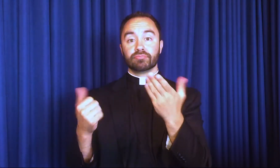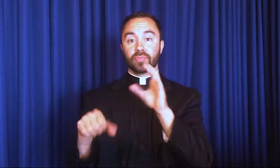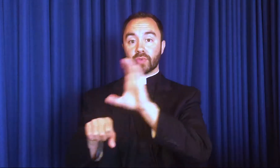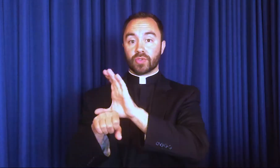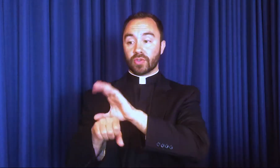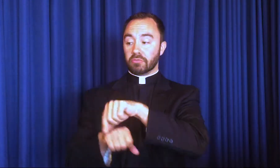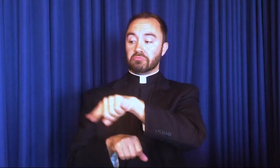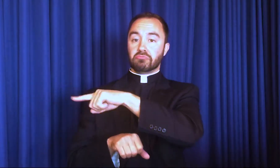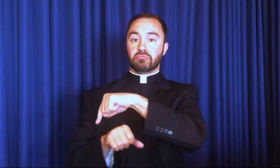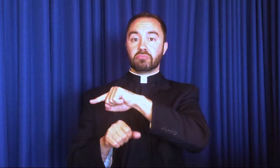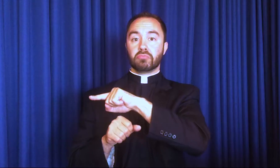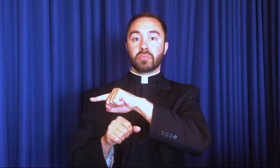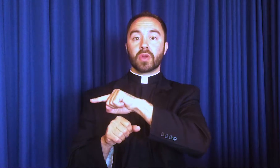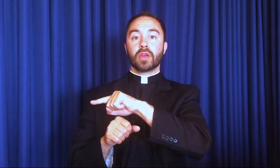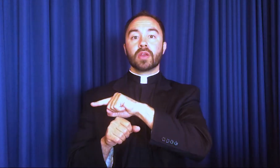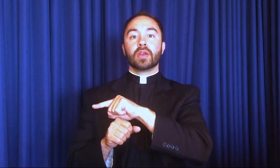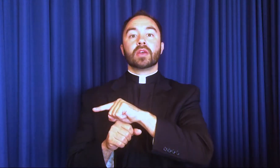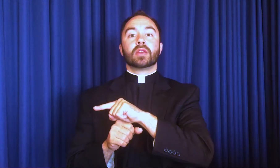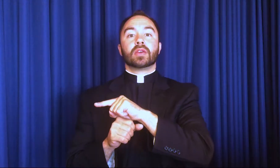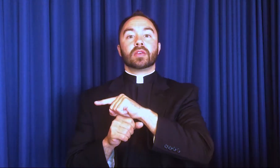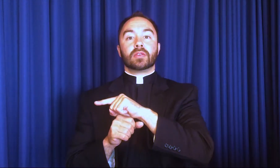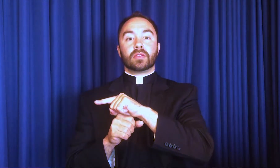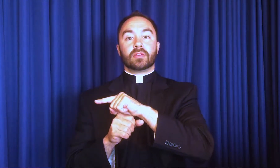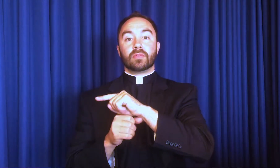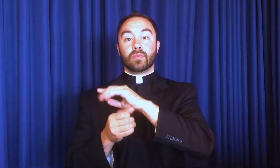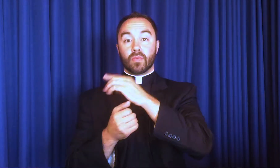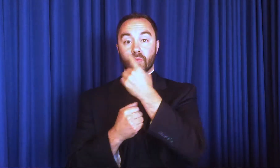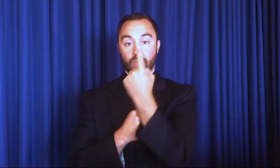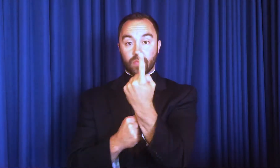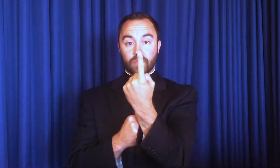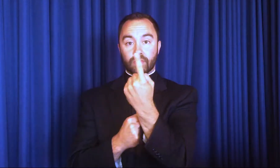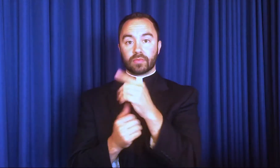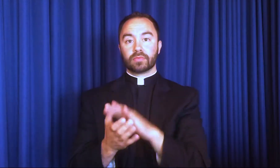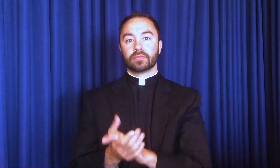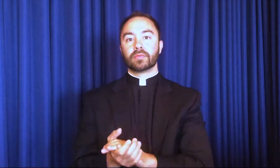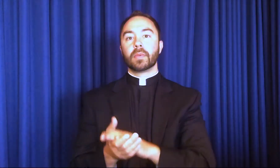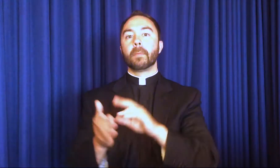of the church is that the church is one.